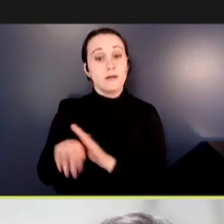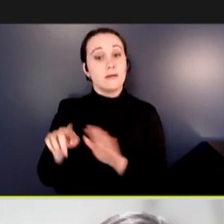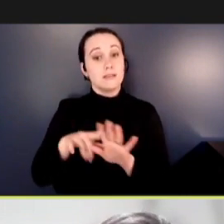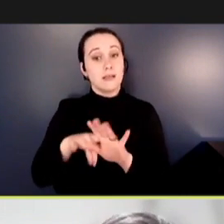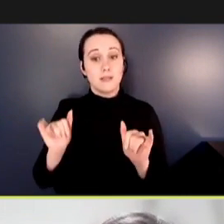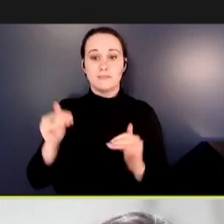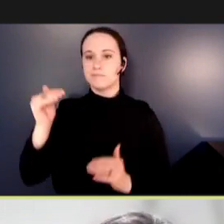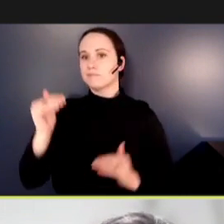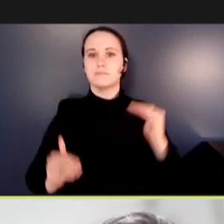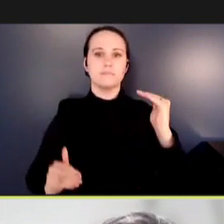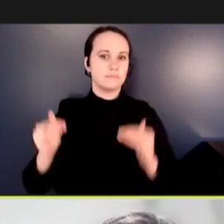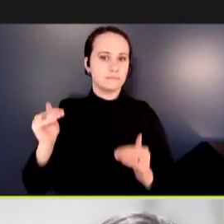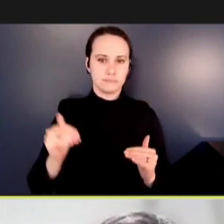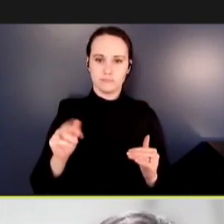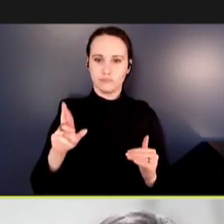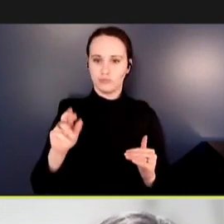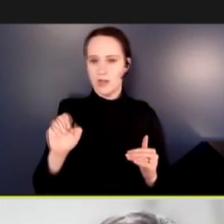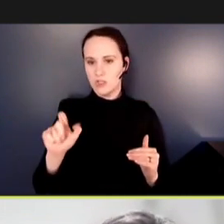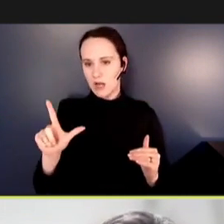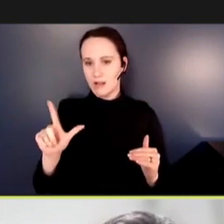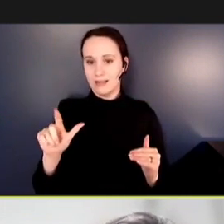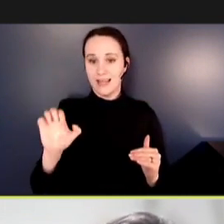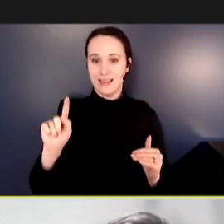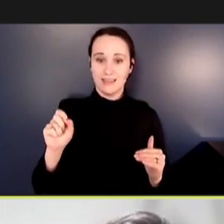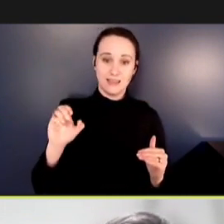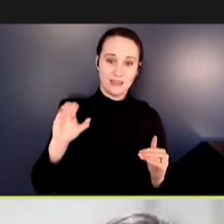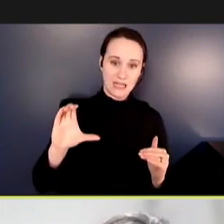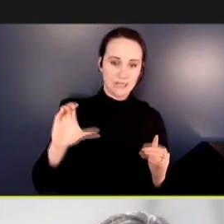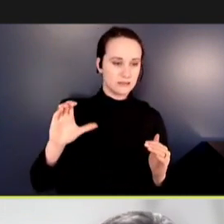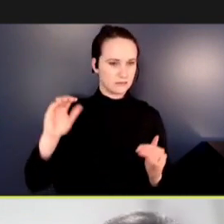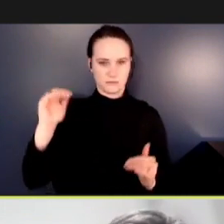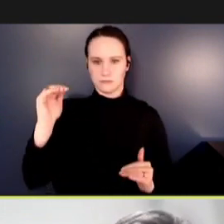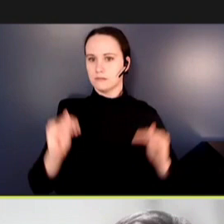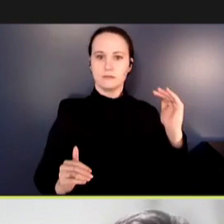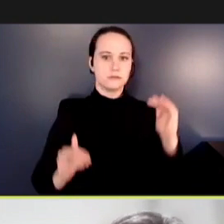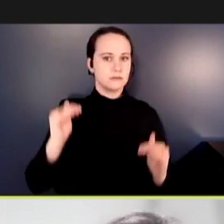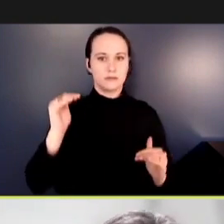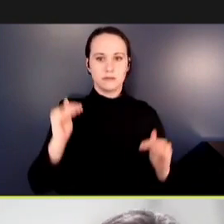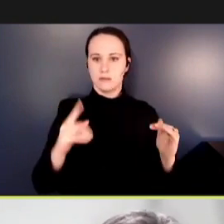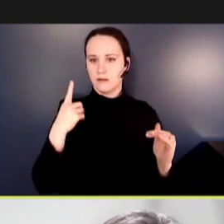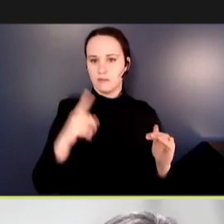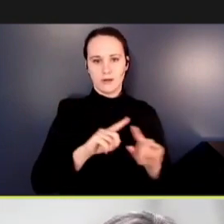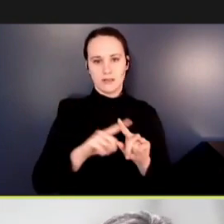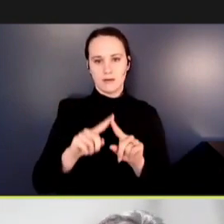ethnic disparities that need to be addressed regarding coverage of vaccines during pregnancy.